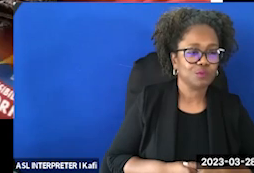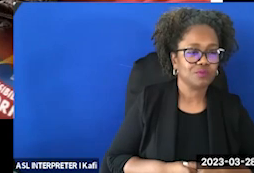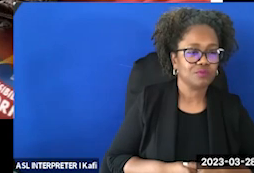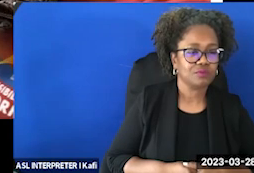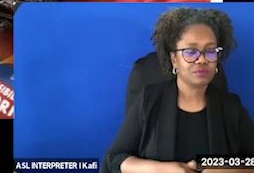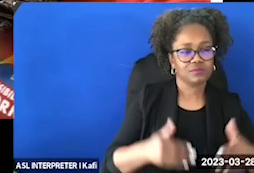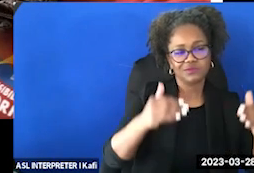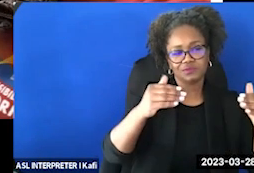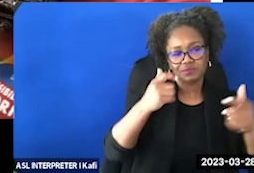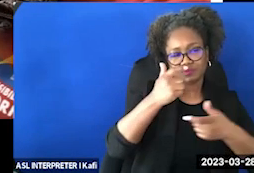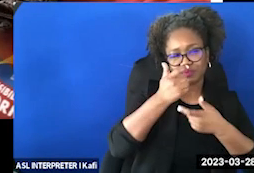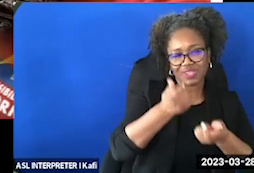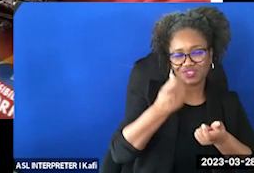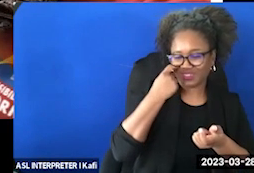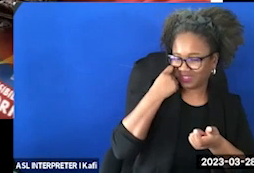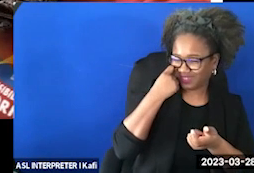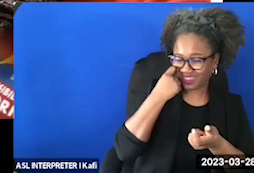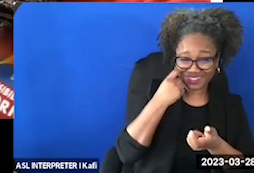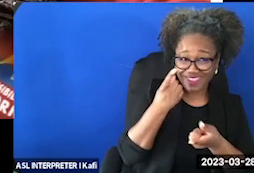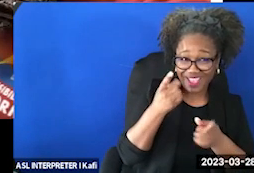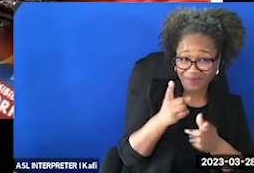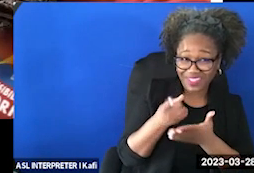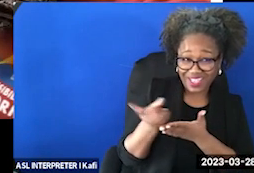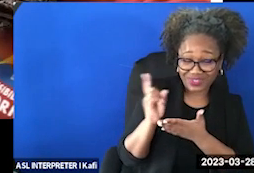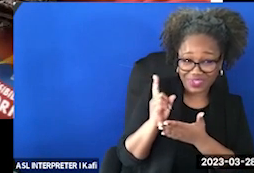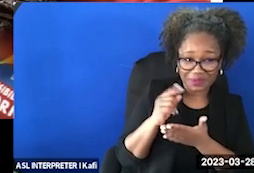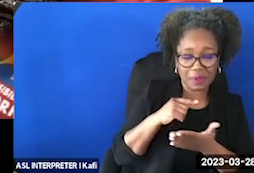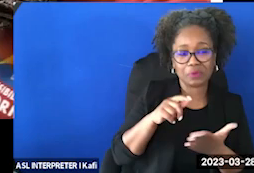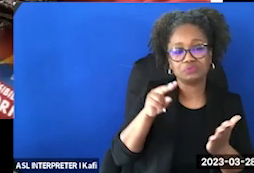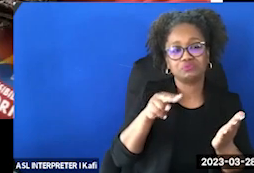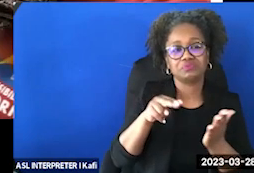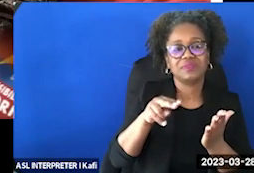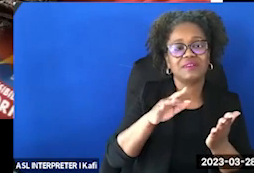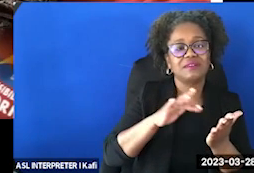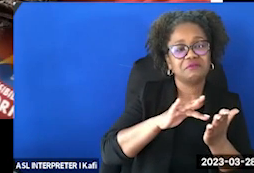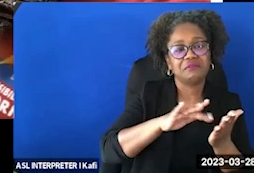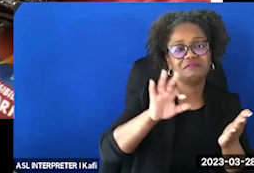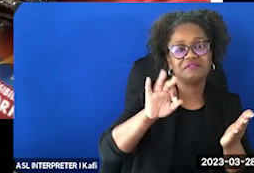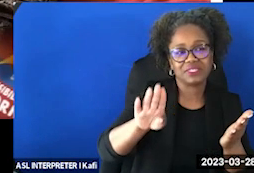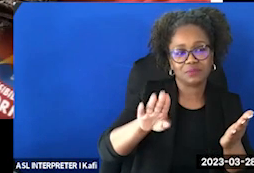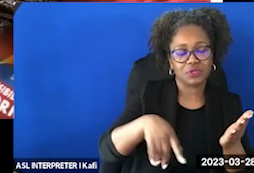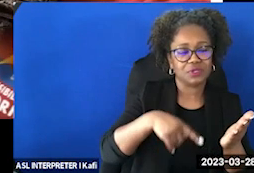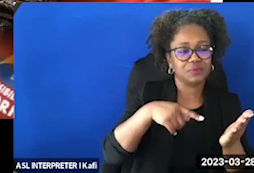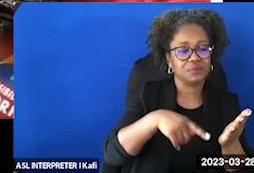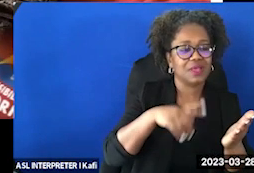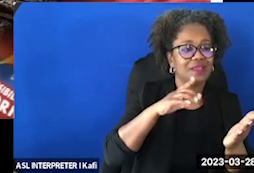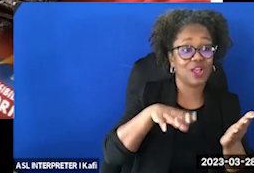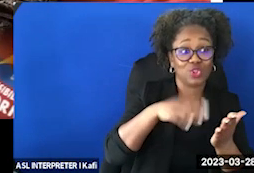Debbie Stine, Science & Technology Policy Academy: I was just kind of randomly looking on Facebook, and I found out this latest news. So this is like.